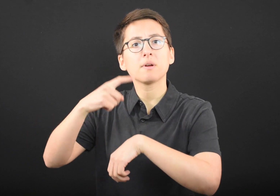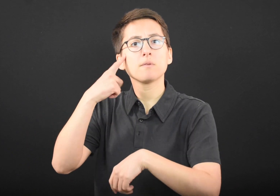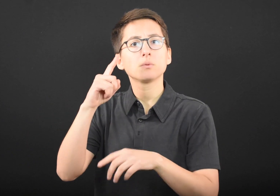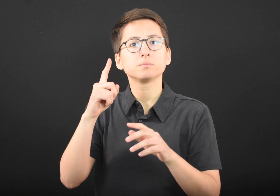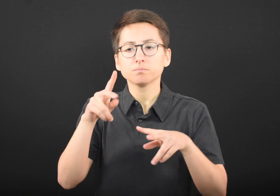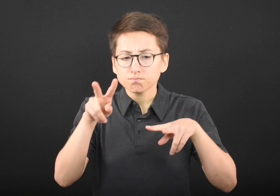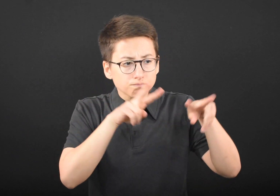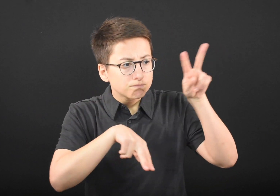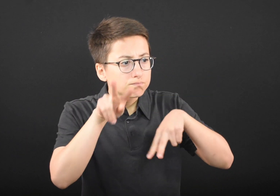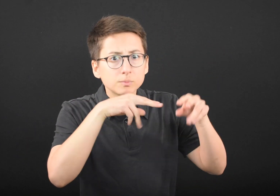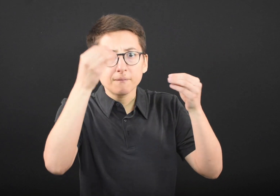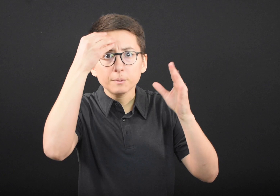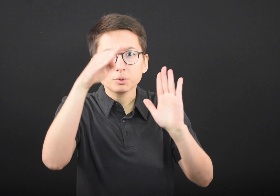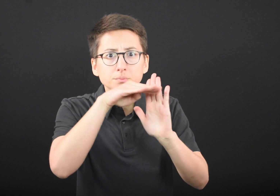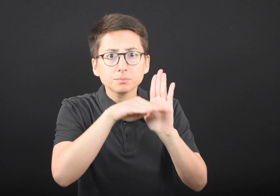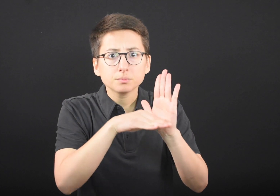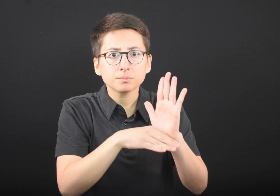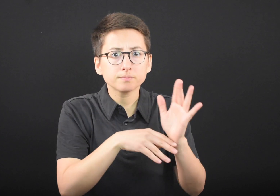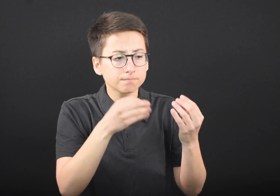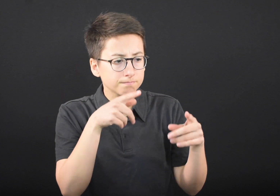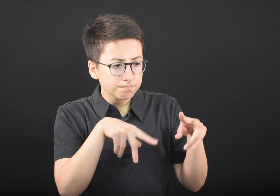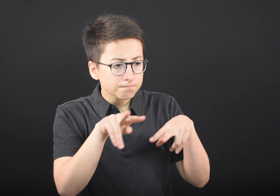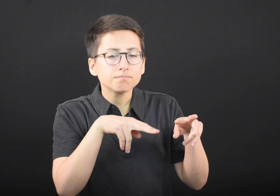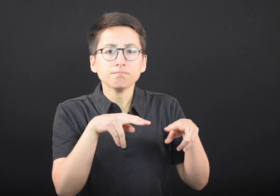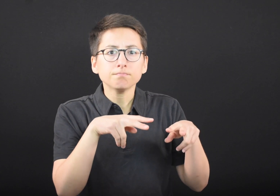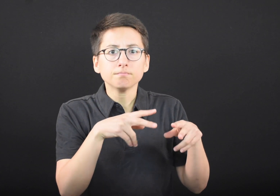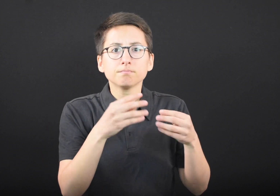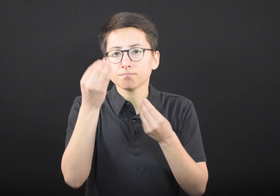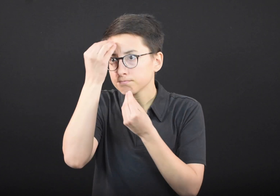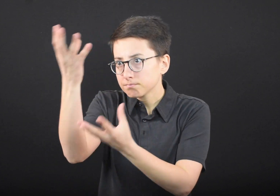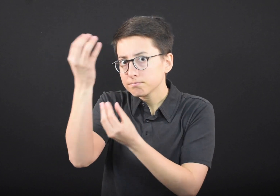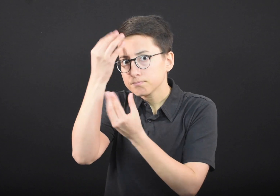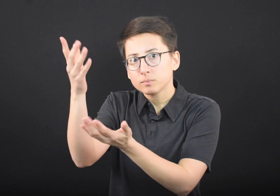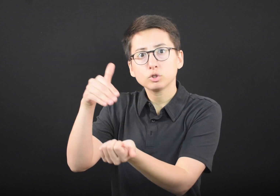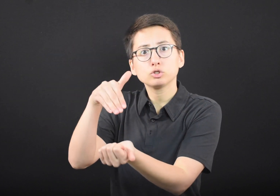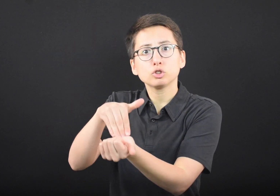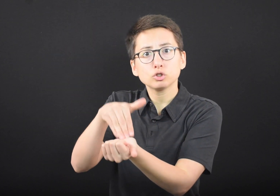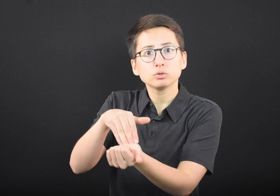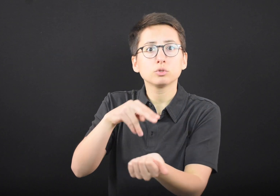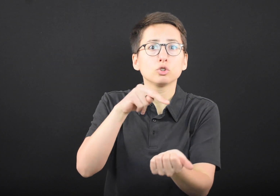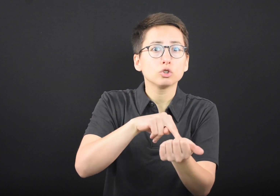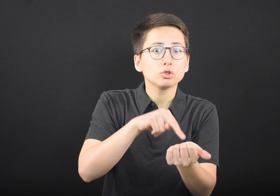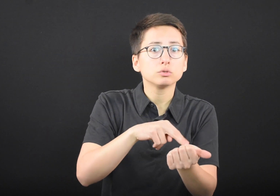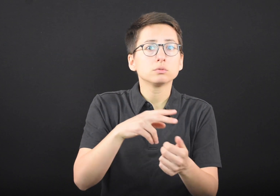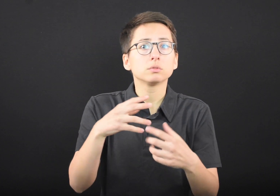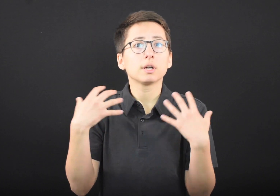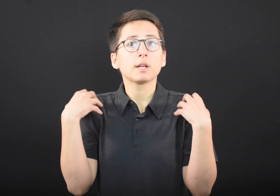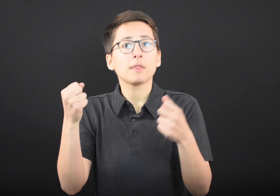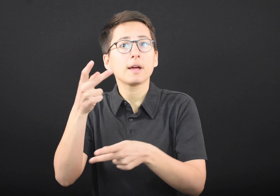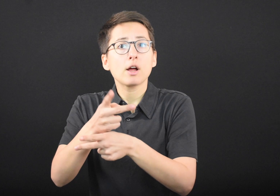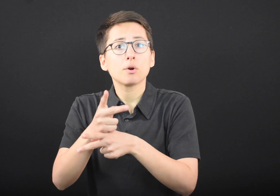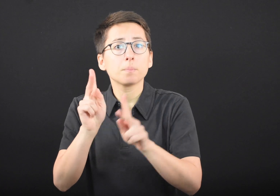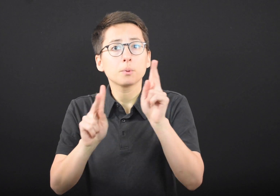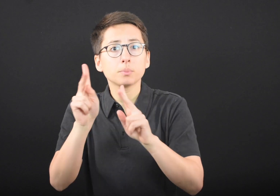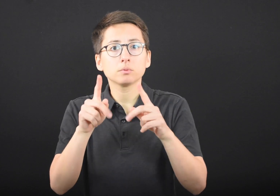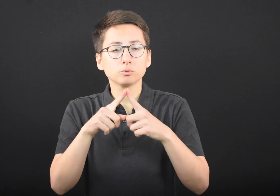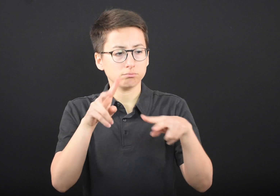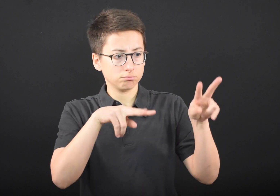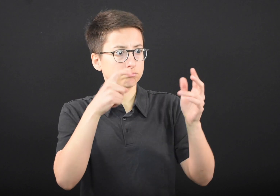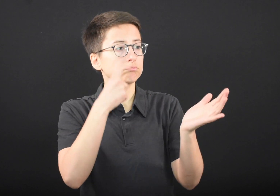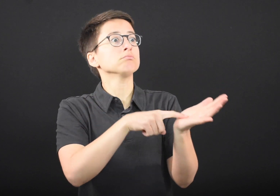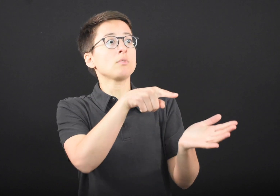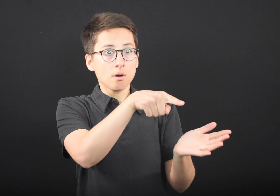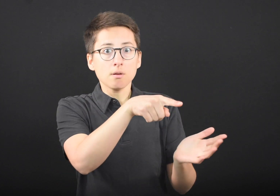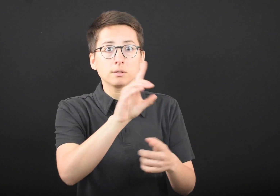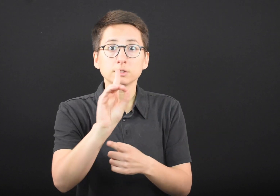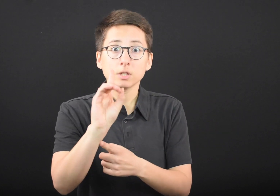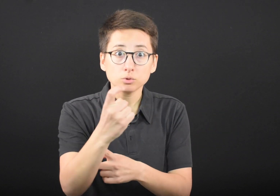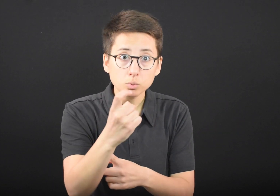data and information to prepare health care providers to recognize and diagnose patients,